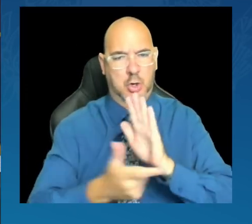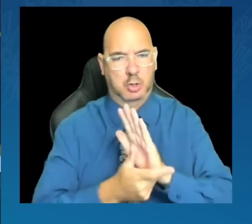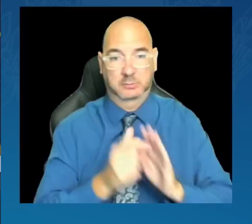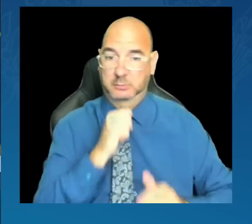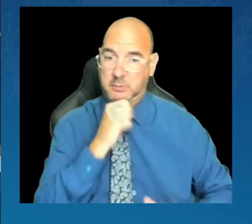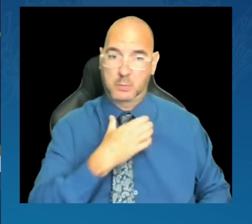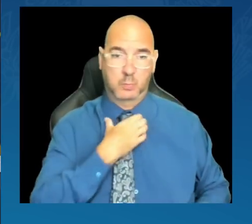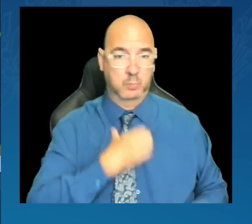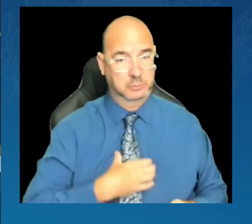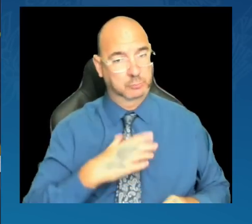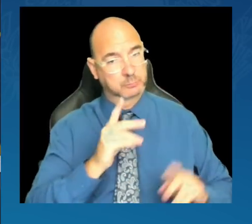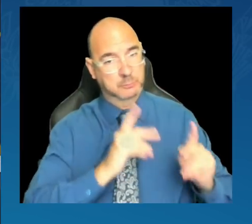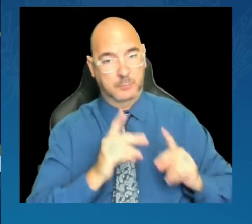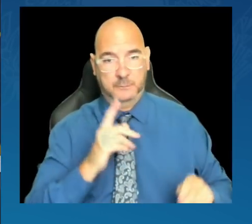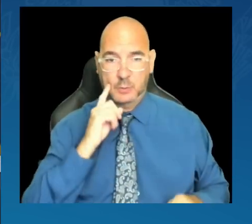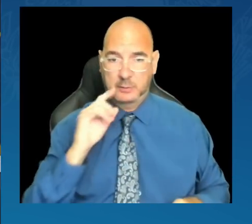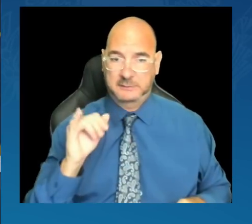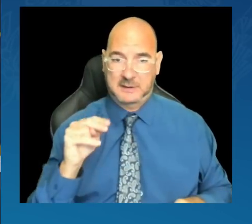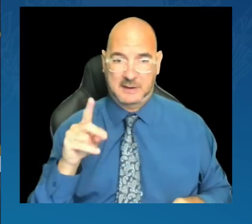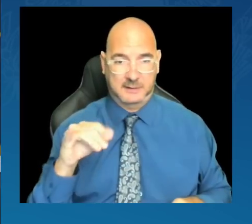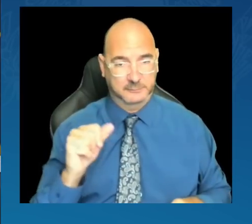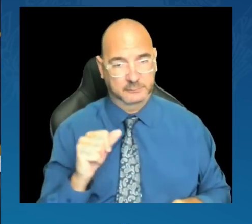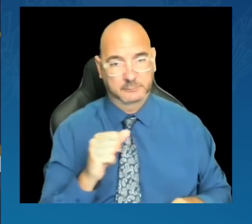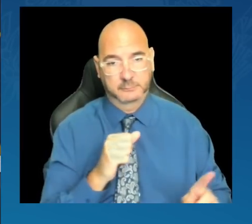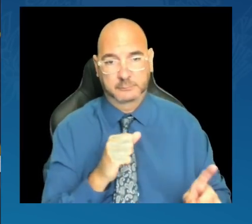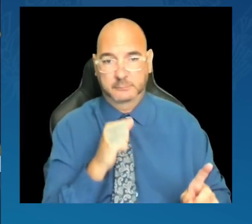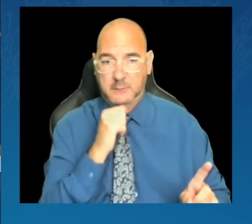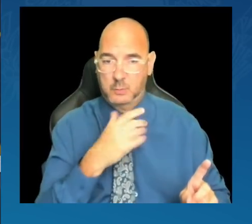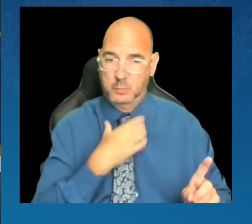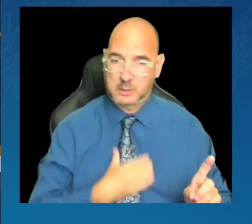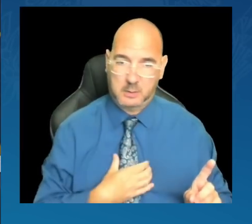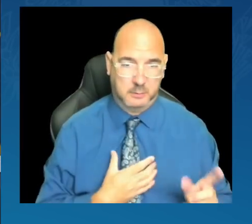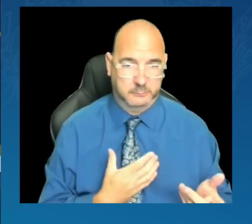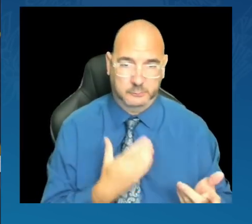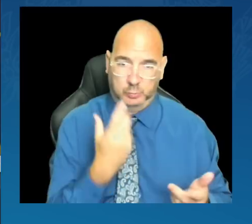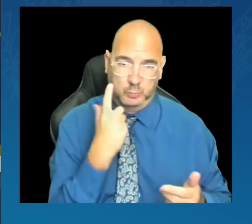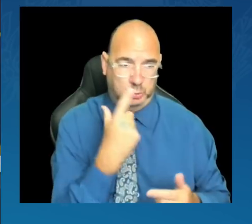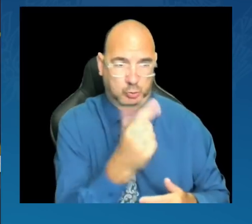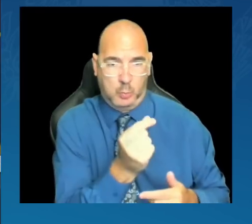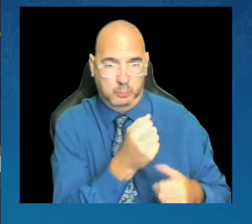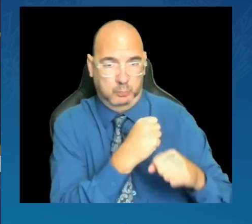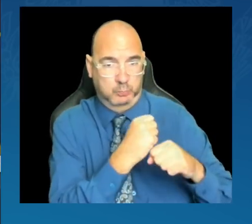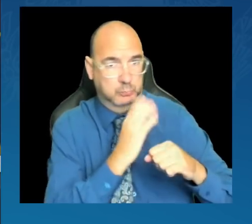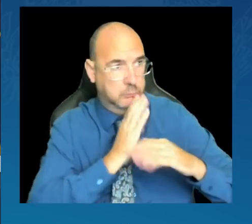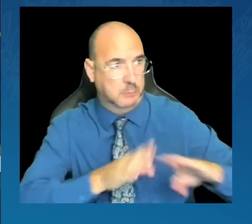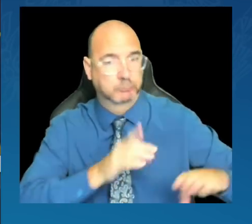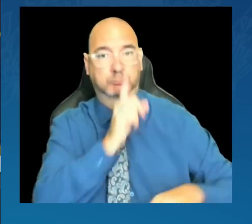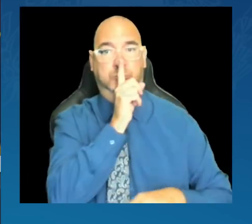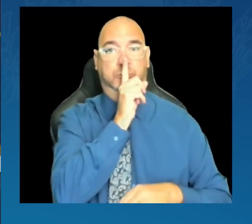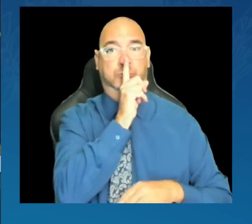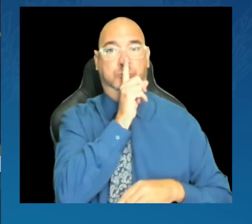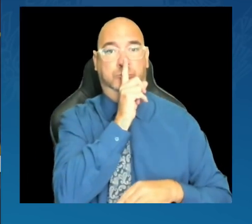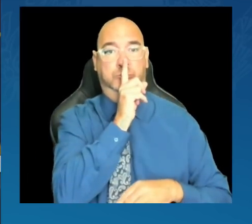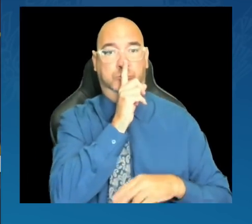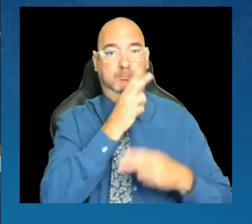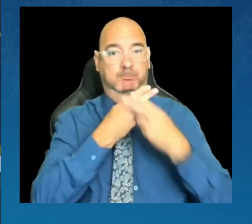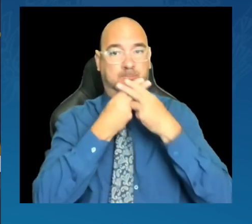Women will not go quietly into the night. And Democrats in the state House hear the cries of health care workers,